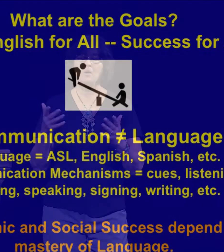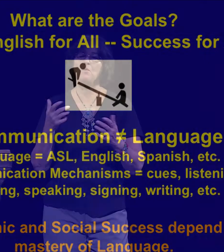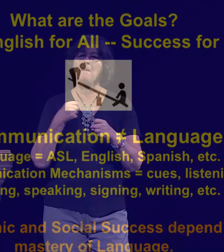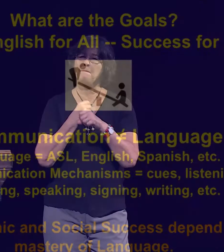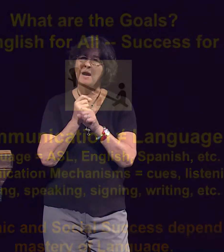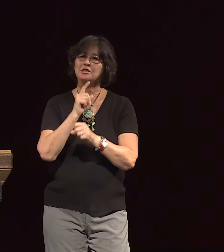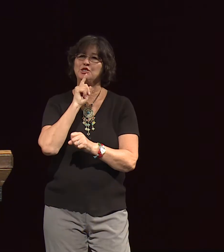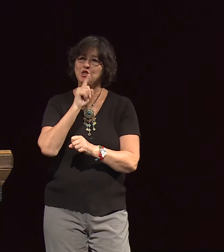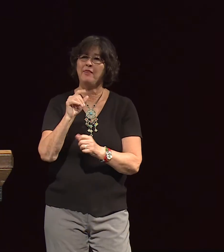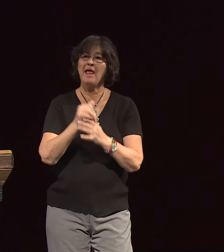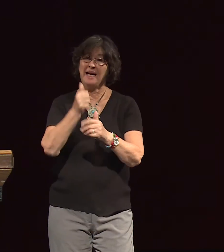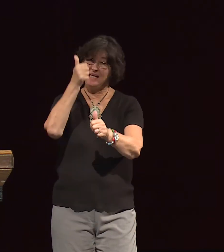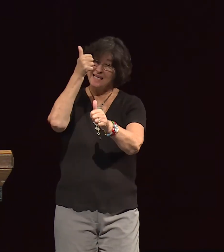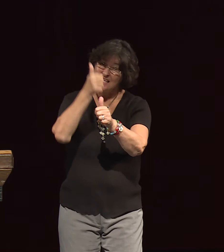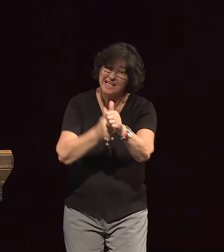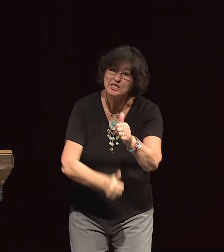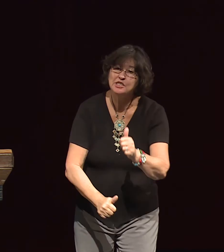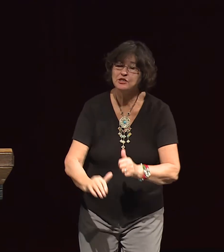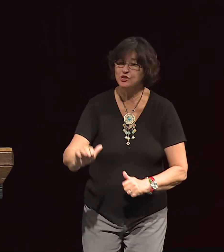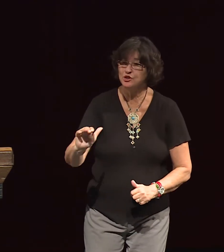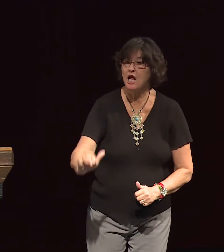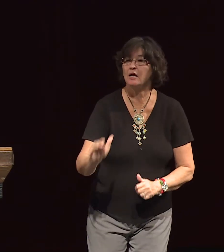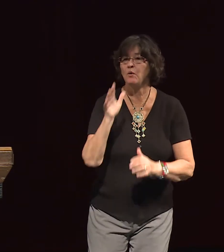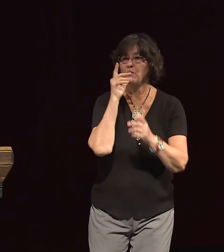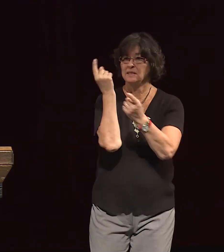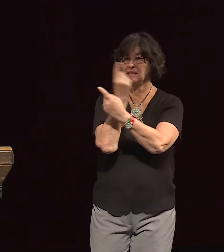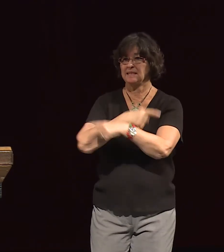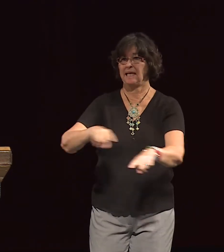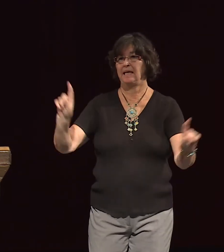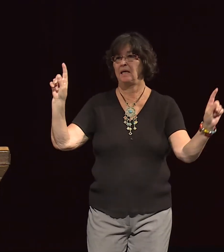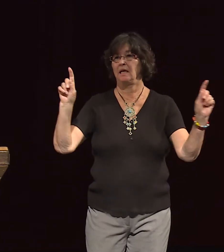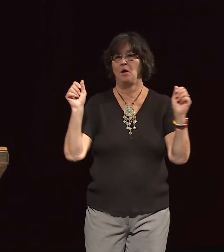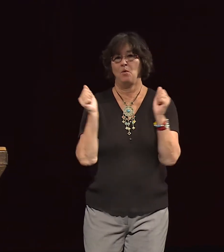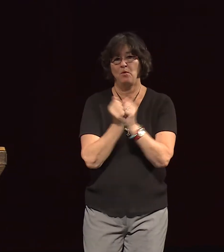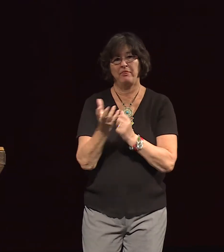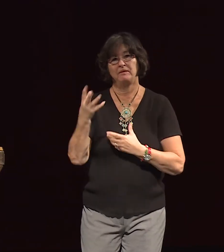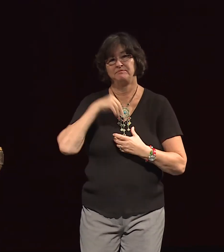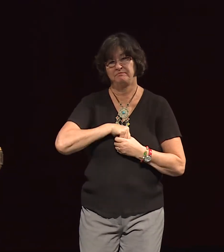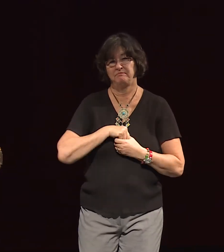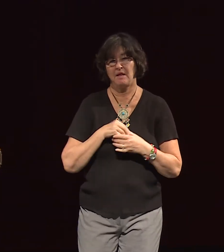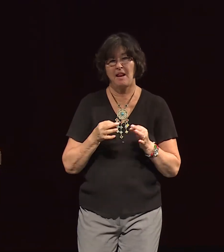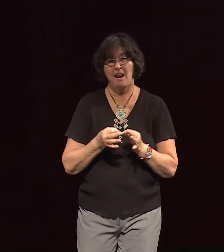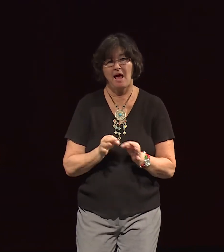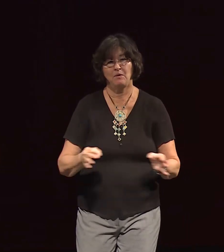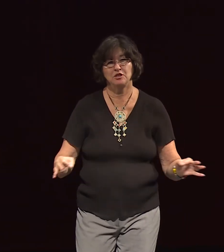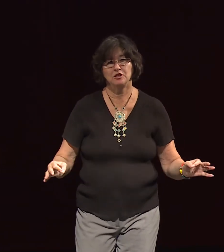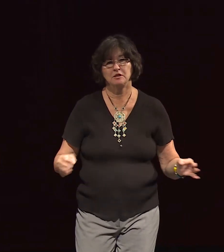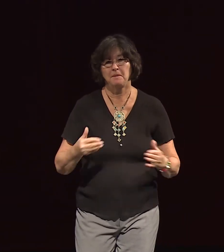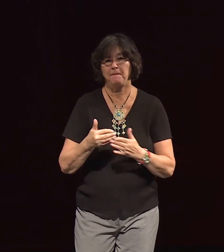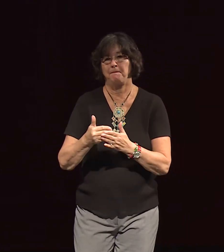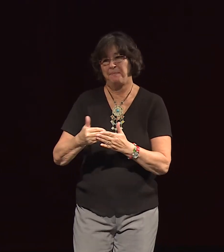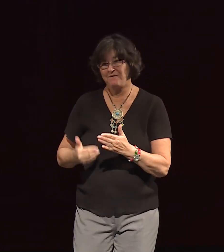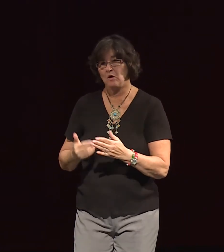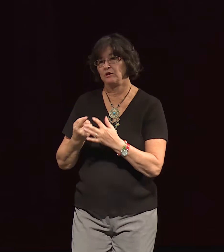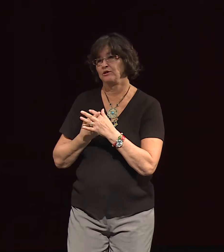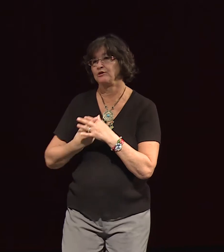The goals of LEAD-K is to make sure that every child can succeed